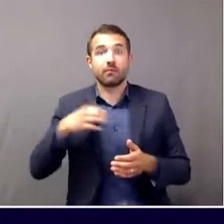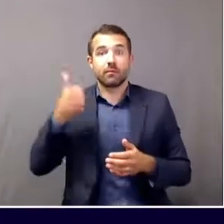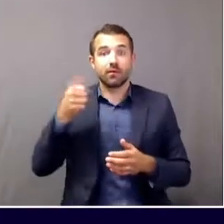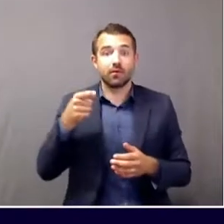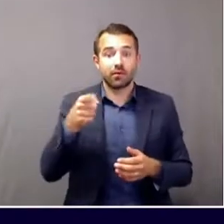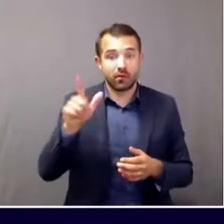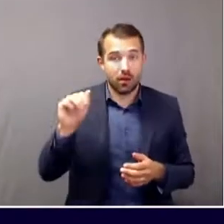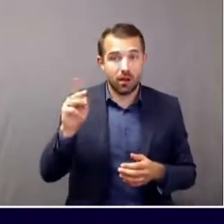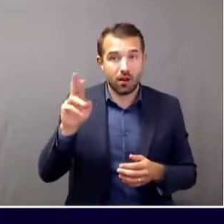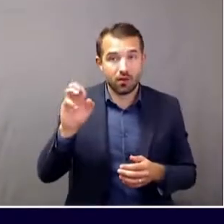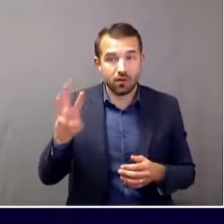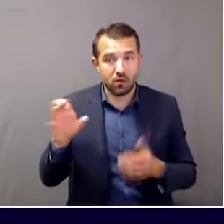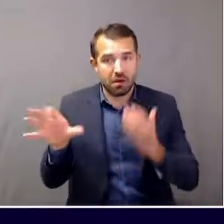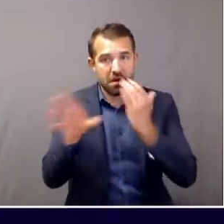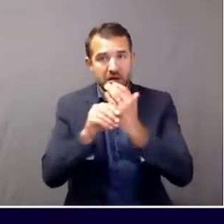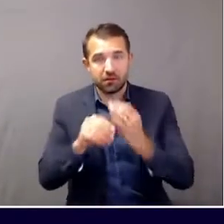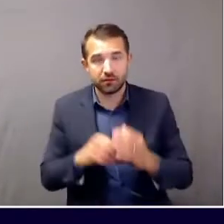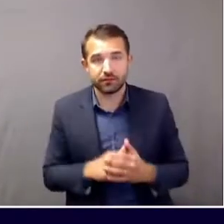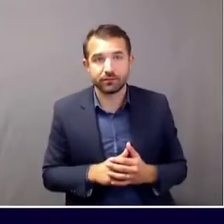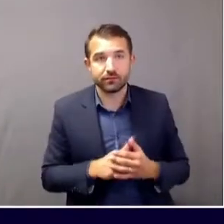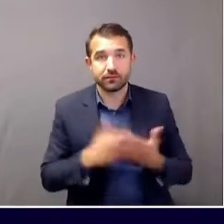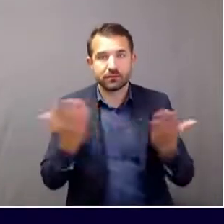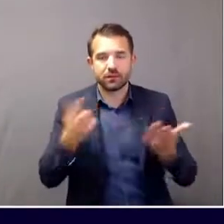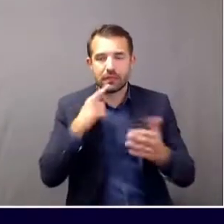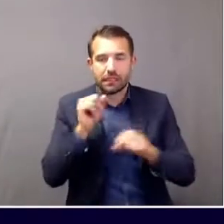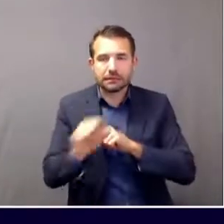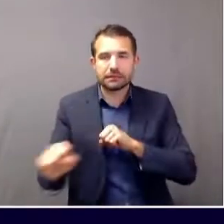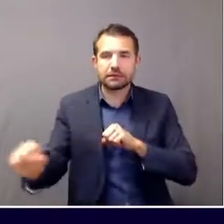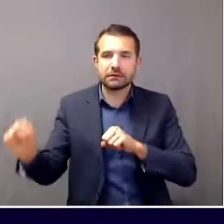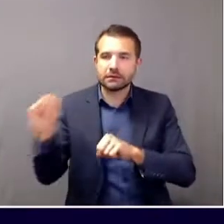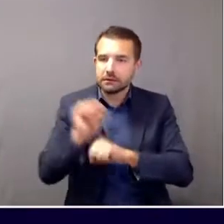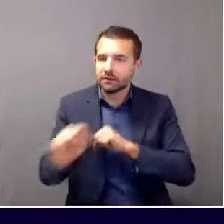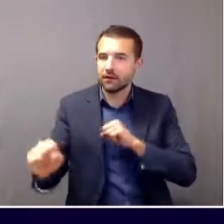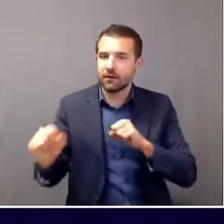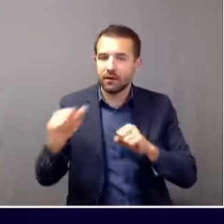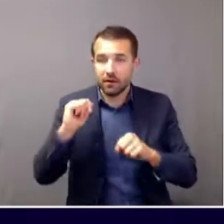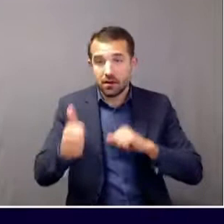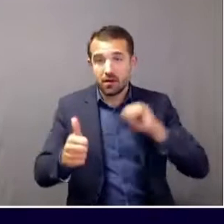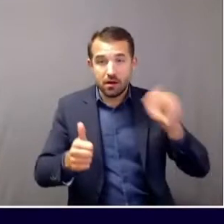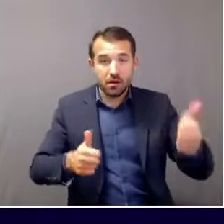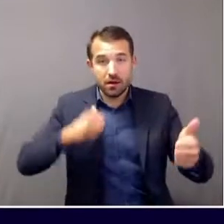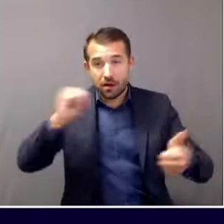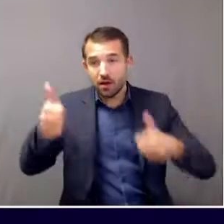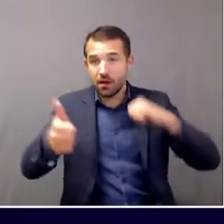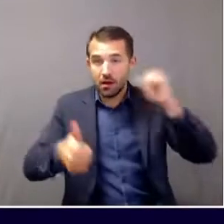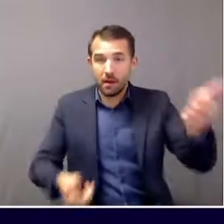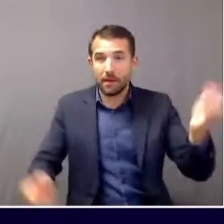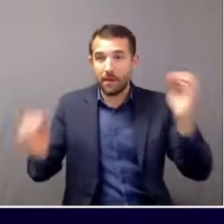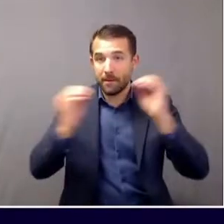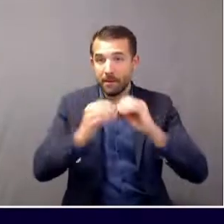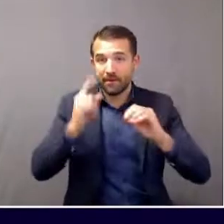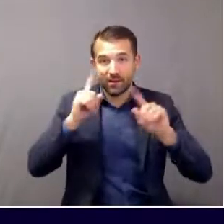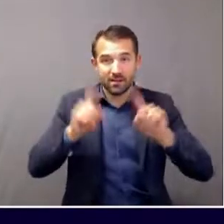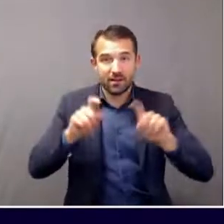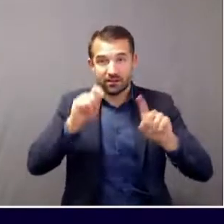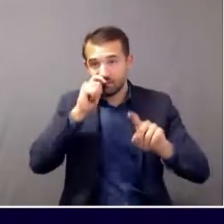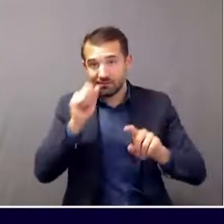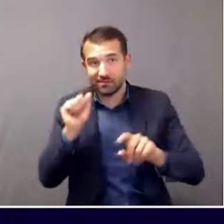have worked hard and need to expand our testing capacity so